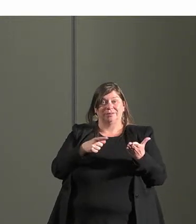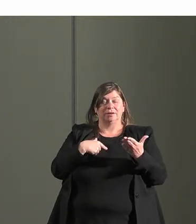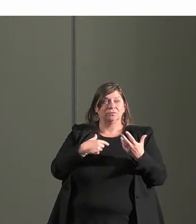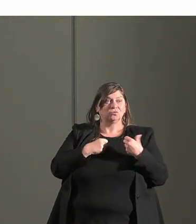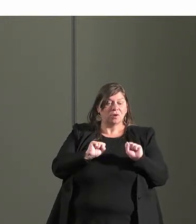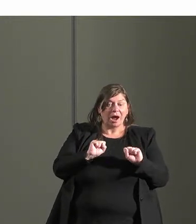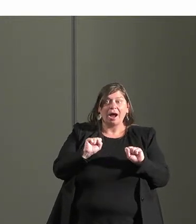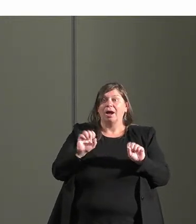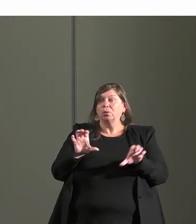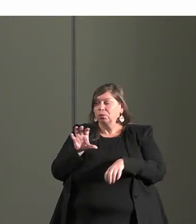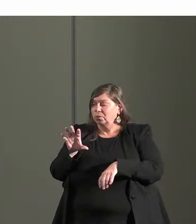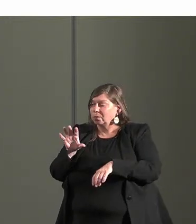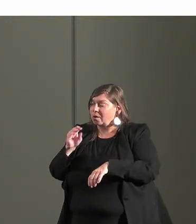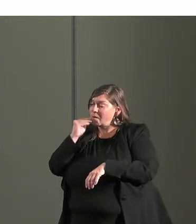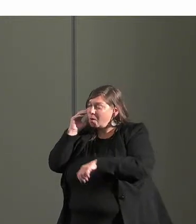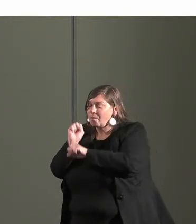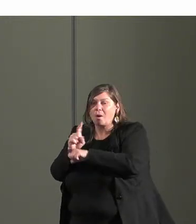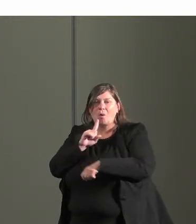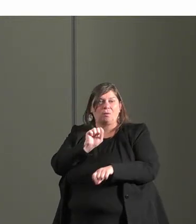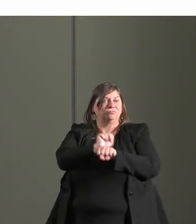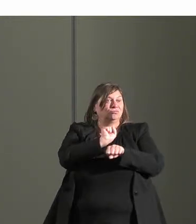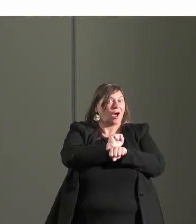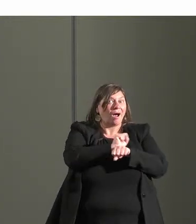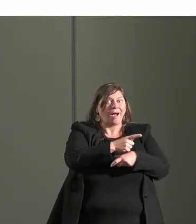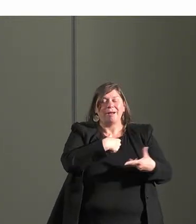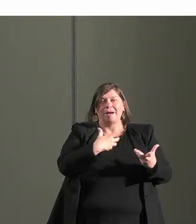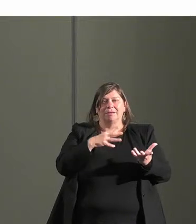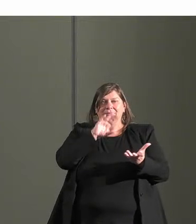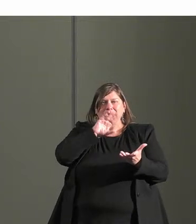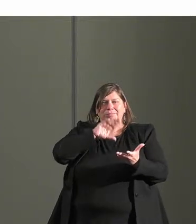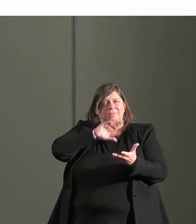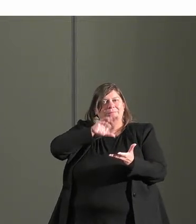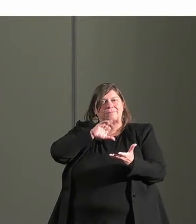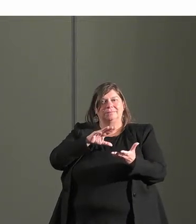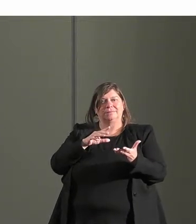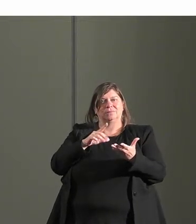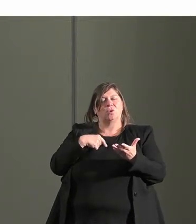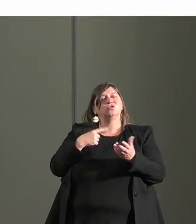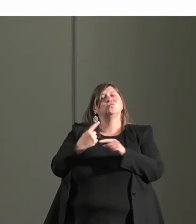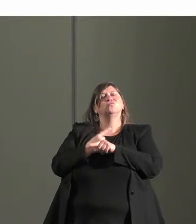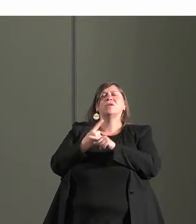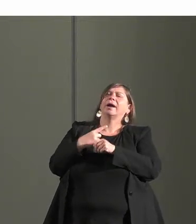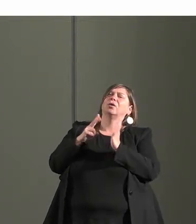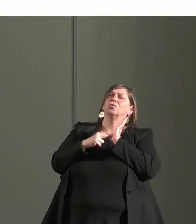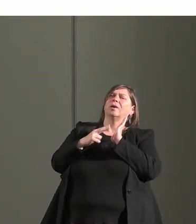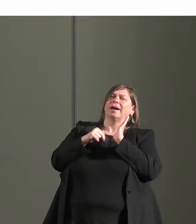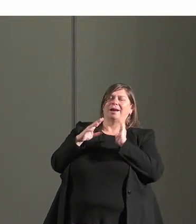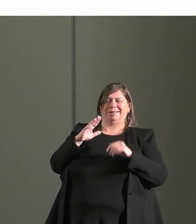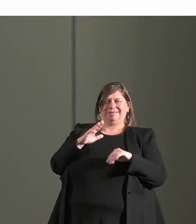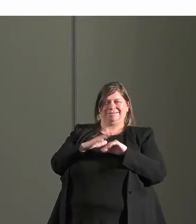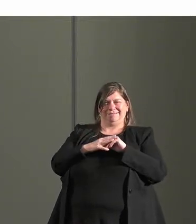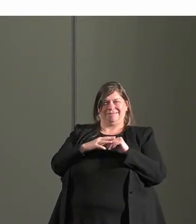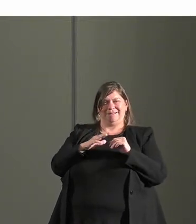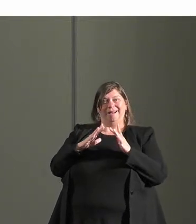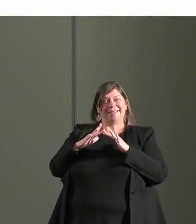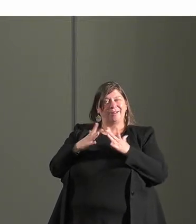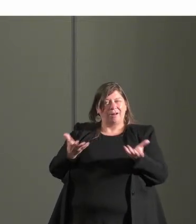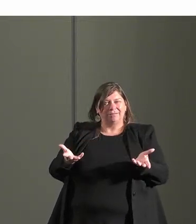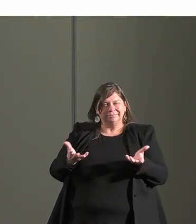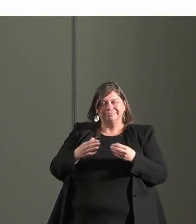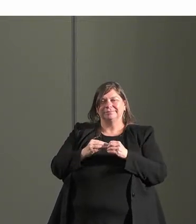screen reader user they try to do homework, working, or they